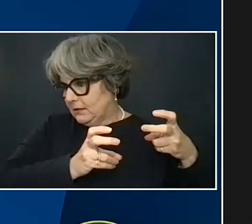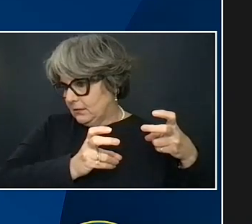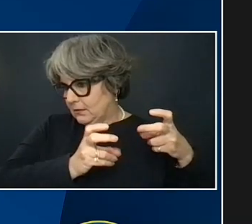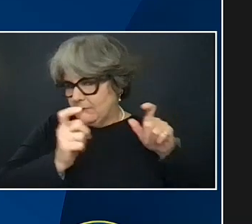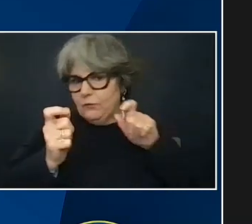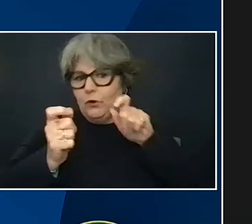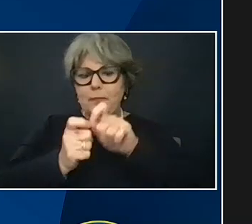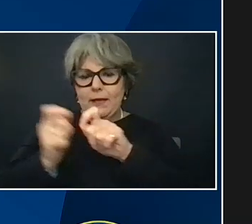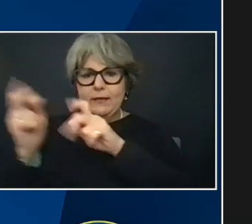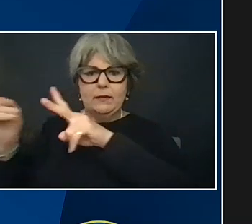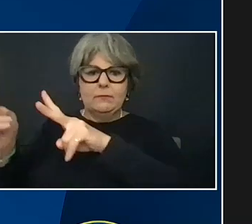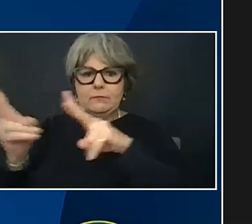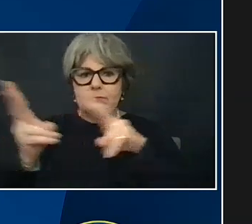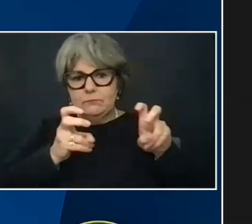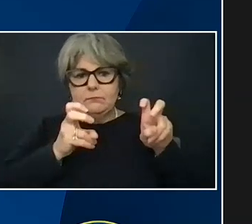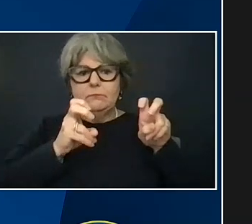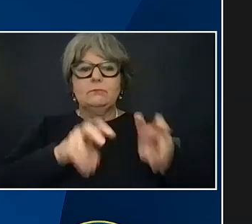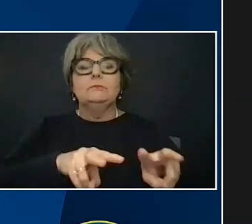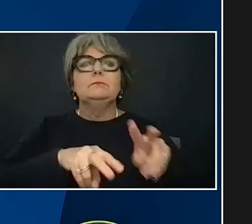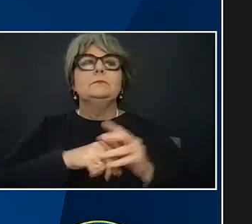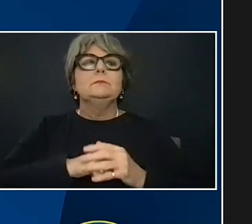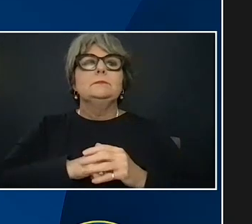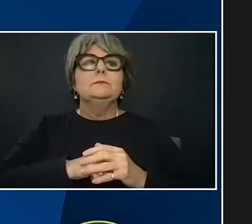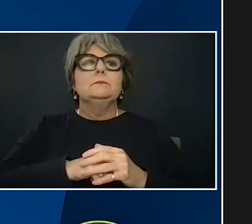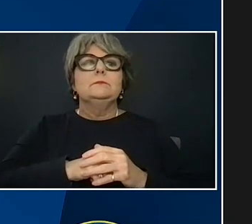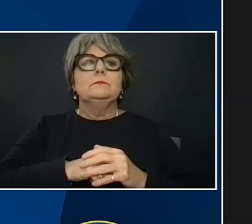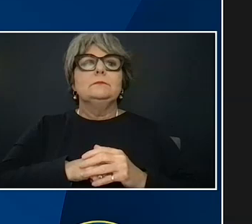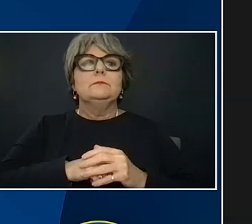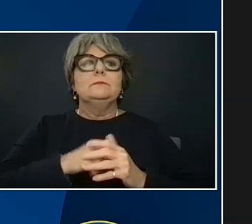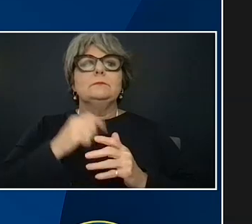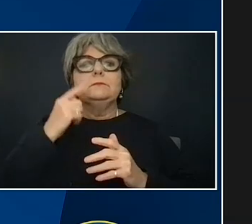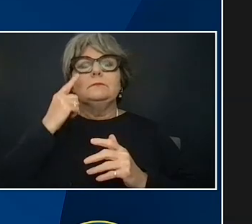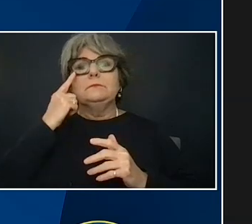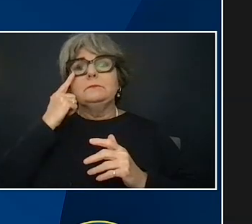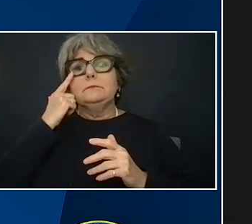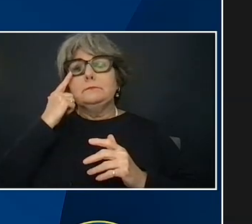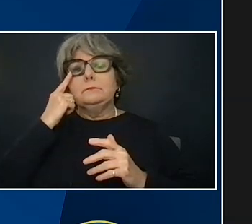And in some instances, it feels like the